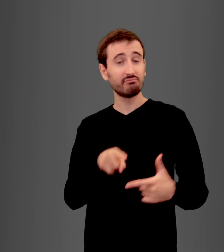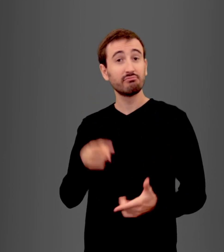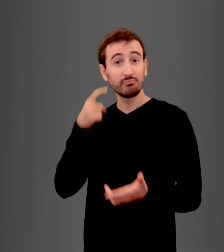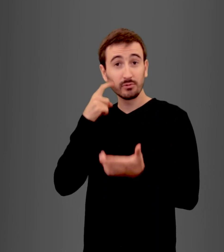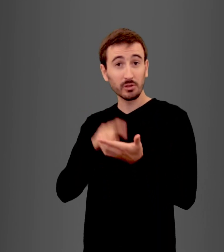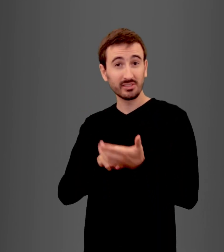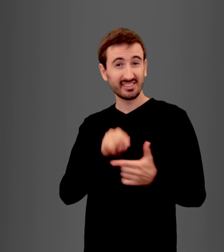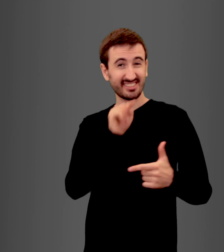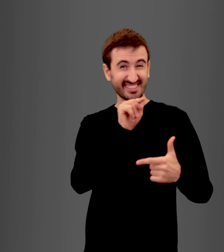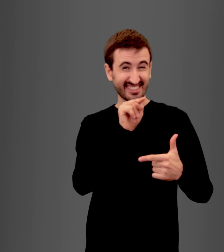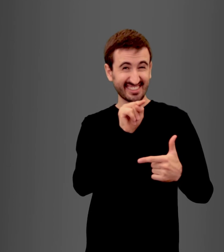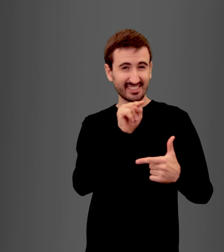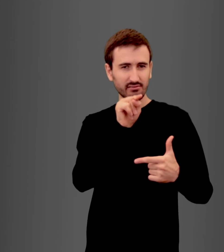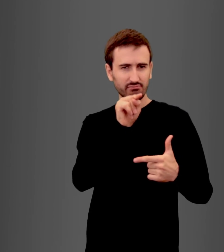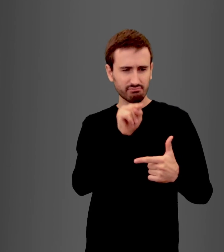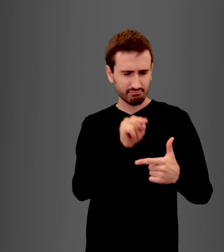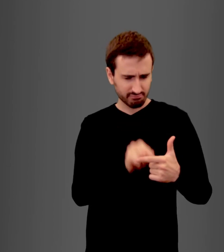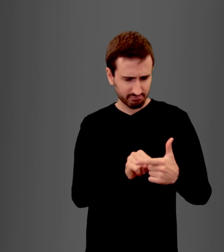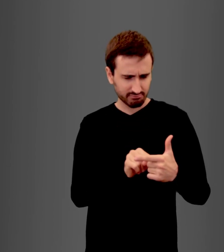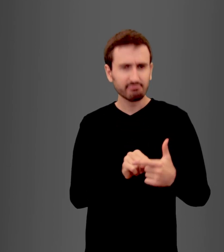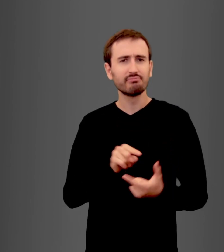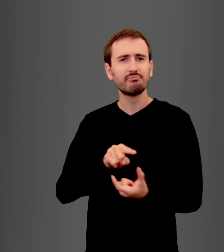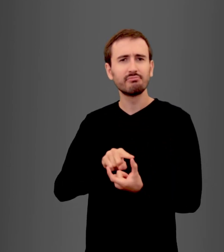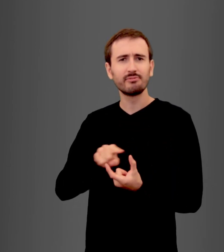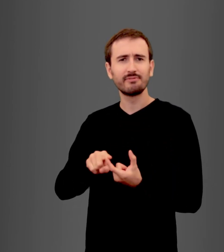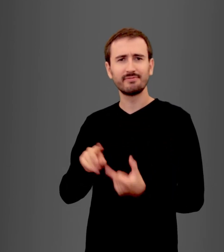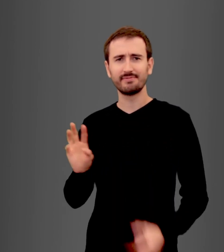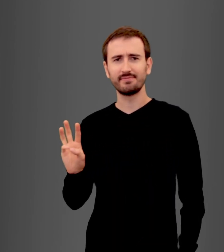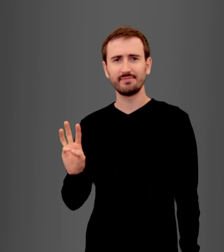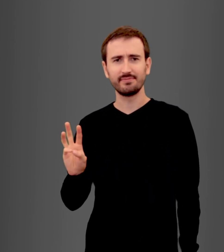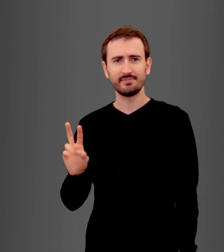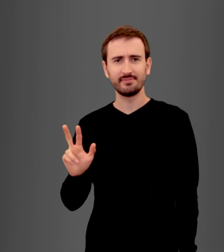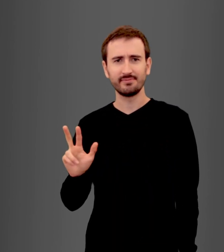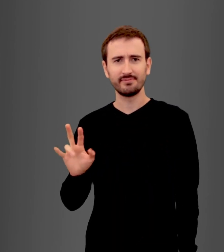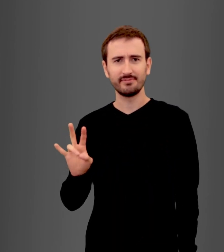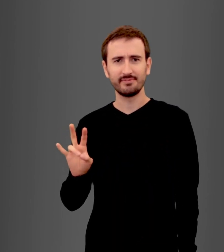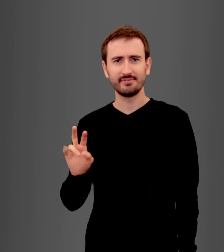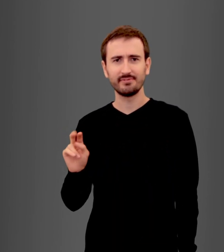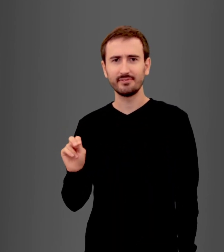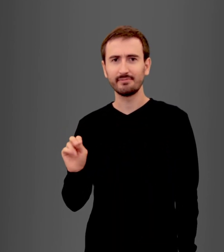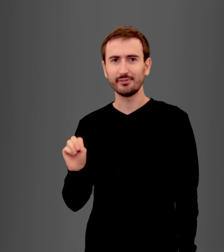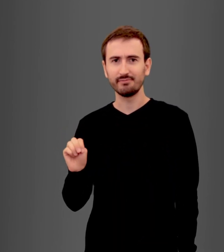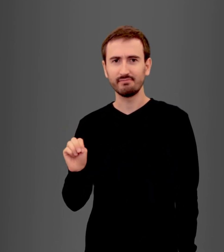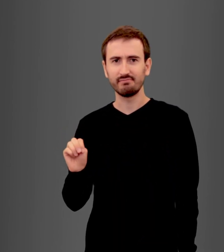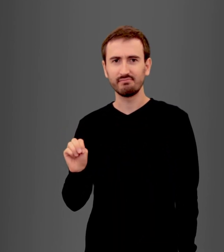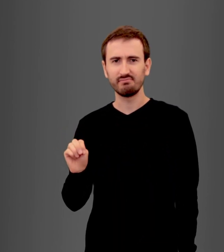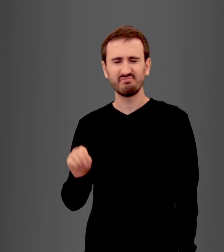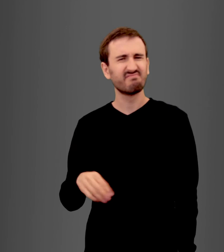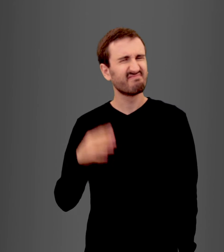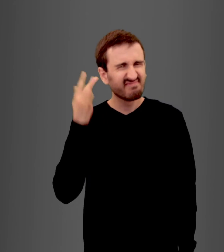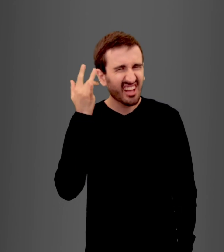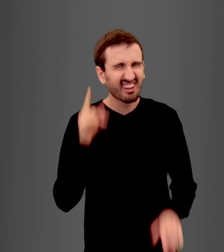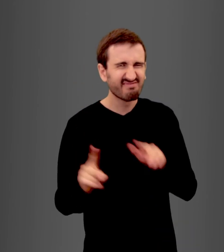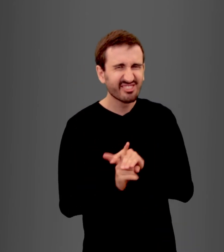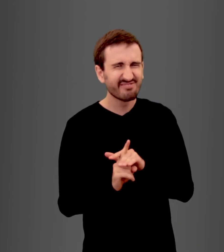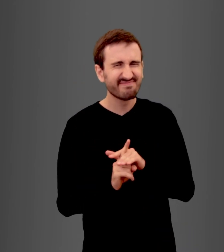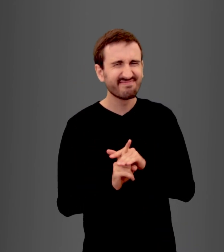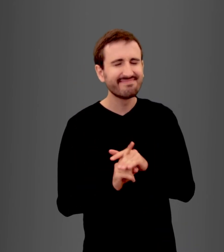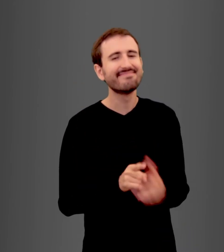We notice that this peak is located at the wavelength of 637 nanometers. Where does this peak come from?